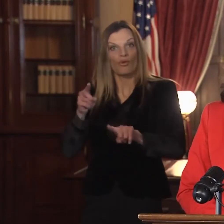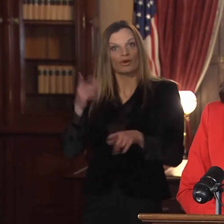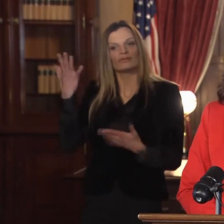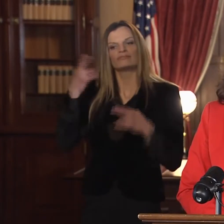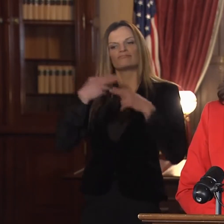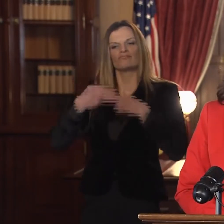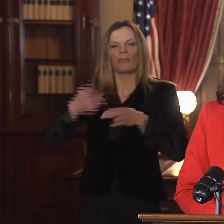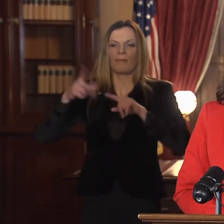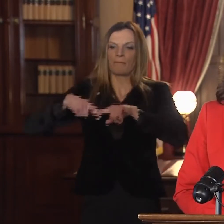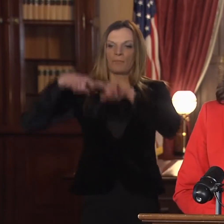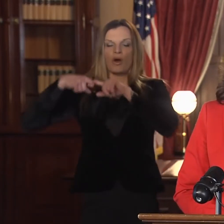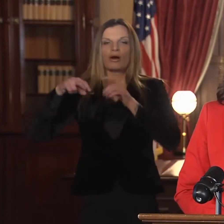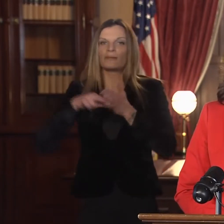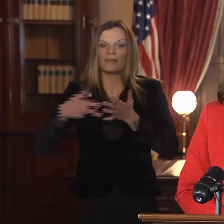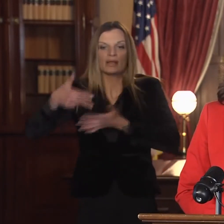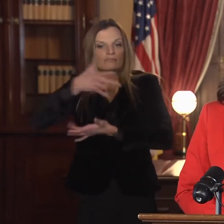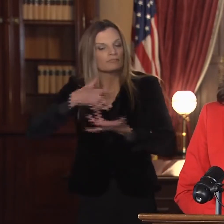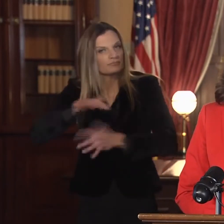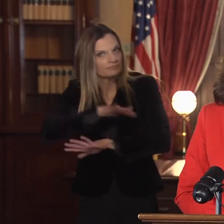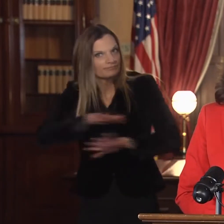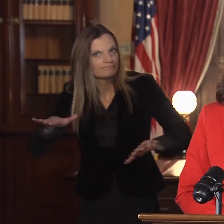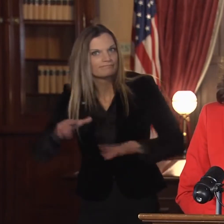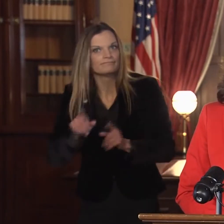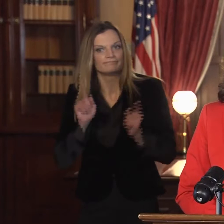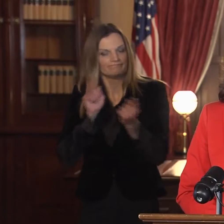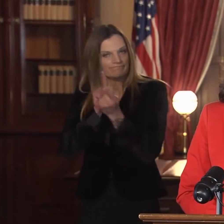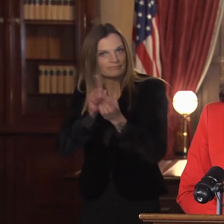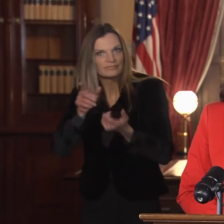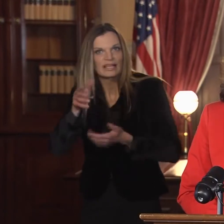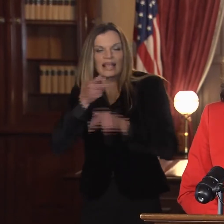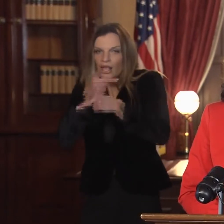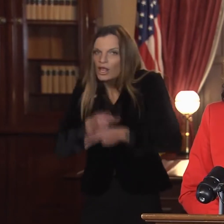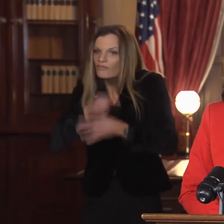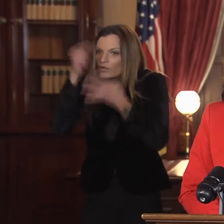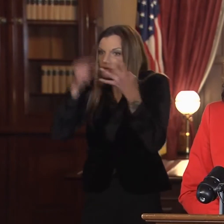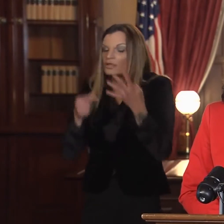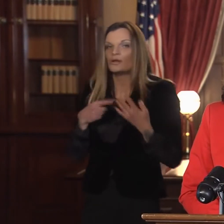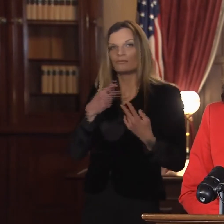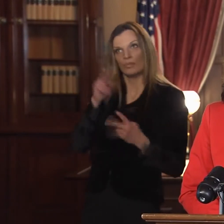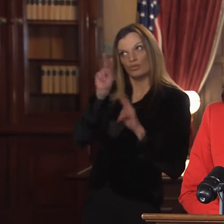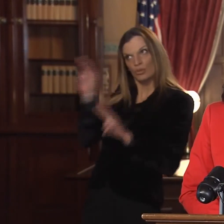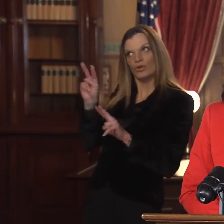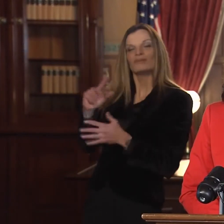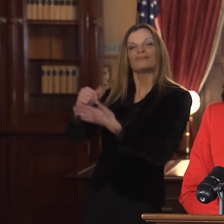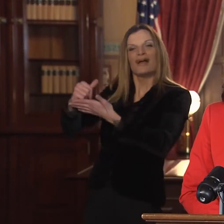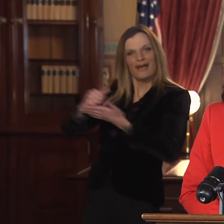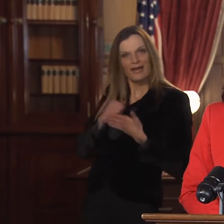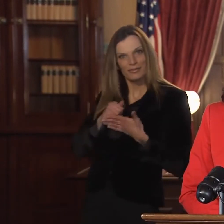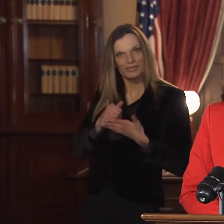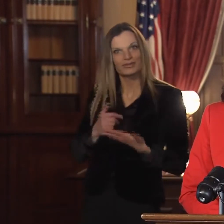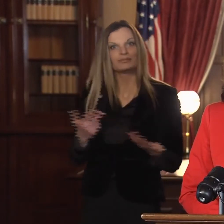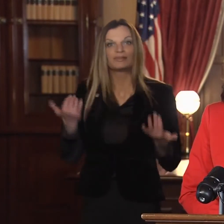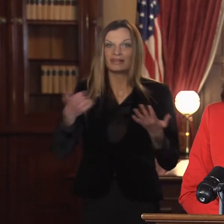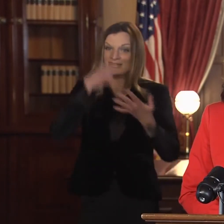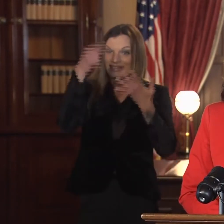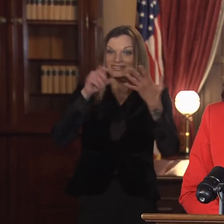IMPROVE. DHHS'S PAUSE TO SAVE LIVES IS WORKING. SO THIS IS GOOD NEWS. BUT WE CAN'T TAKE OUR EYE OFF